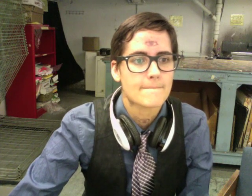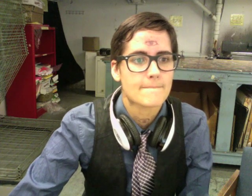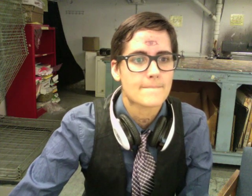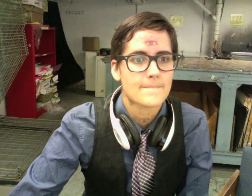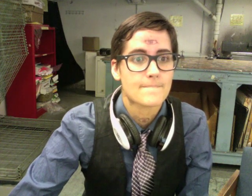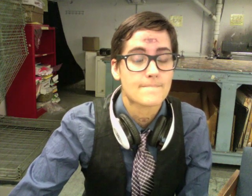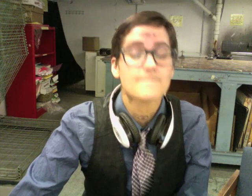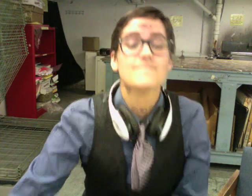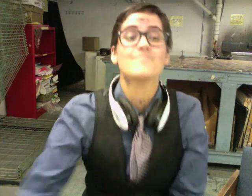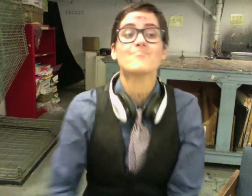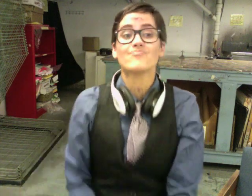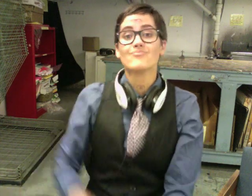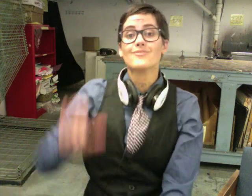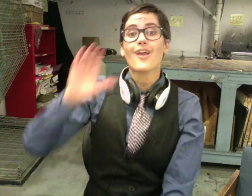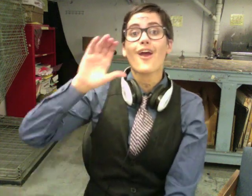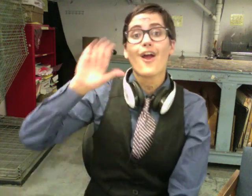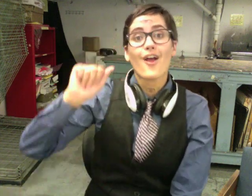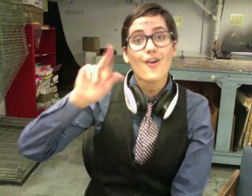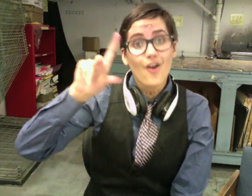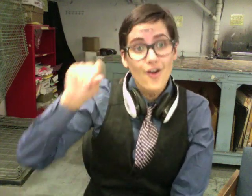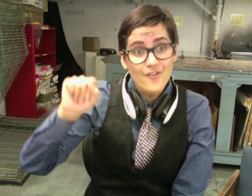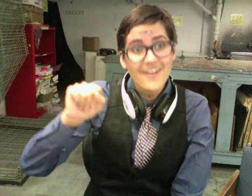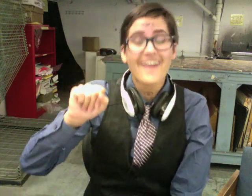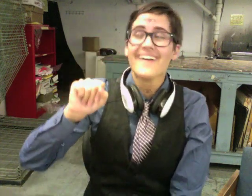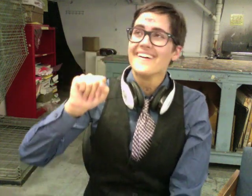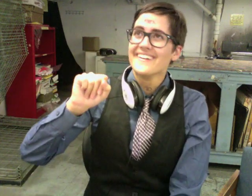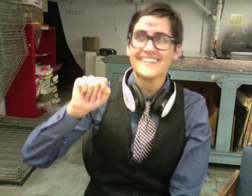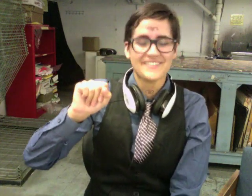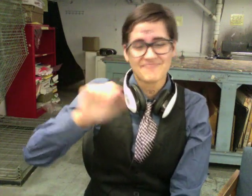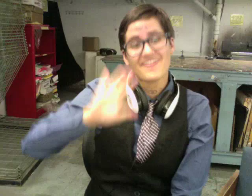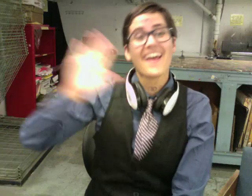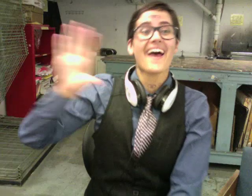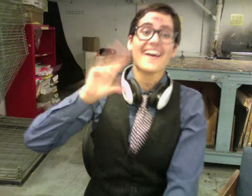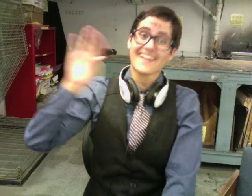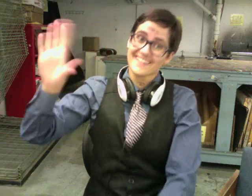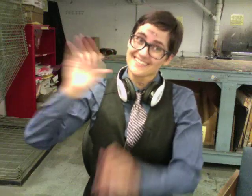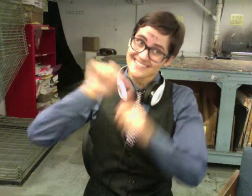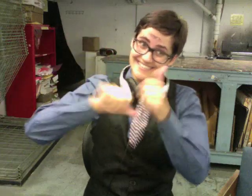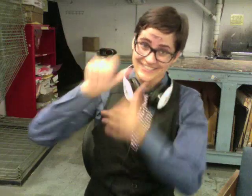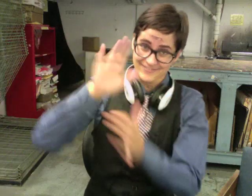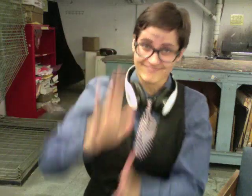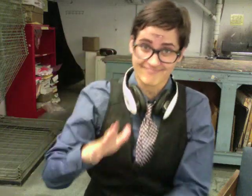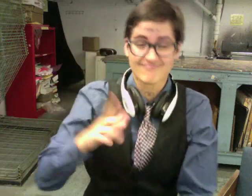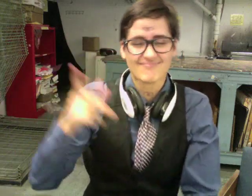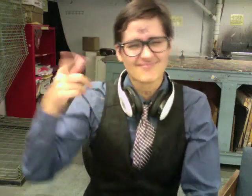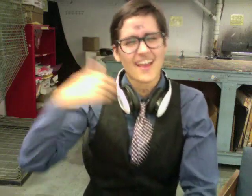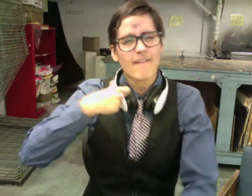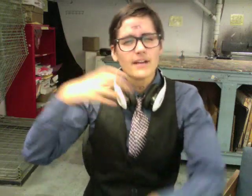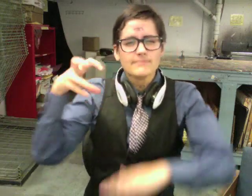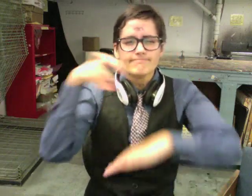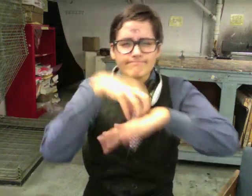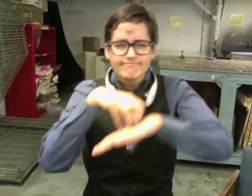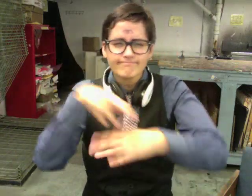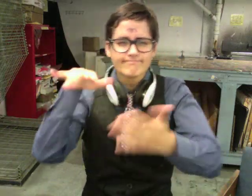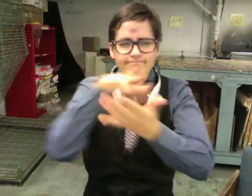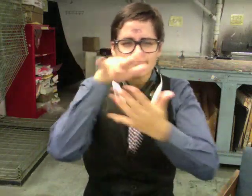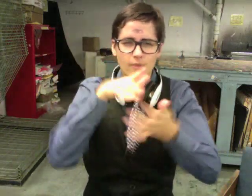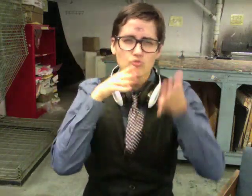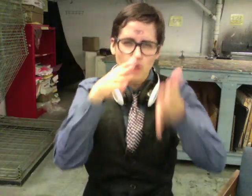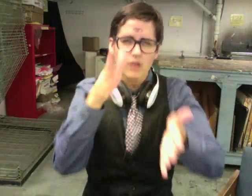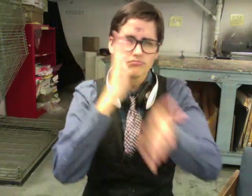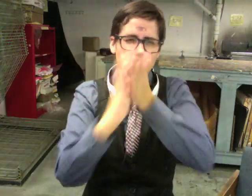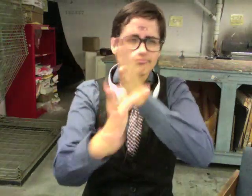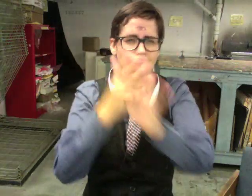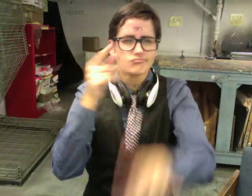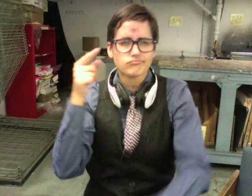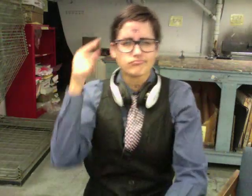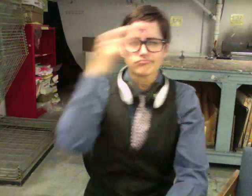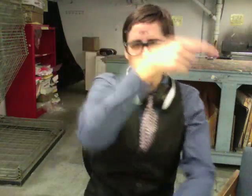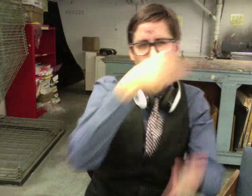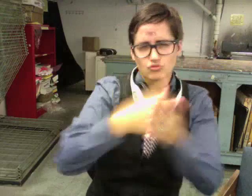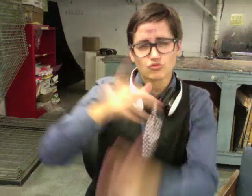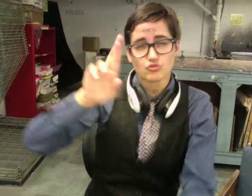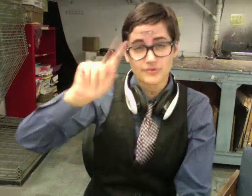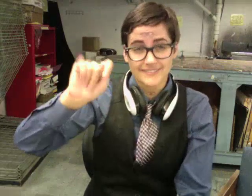Carlos<3, and his scientists at the monitoring station near Route 800, say that their seismic